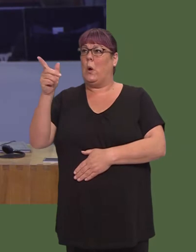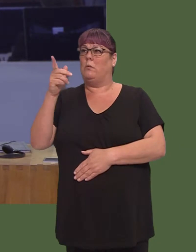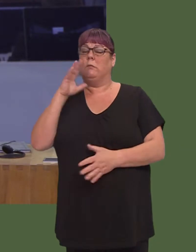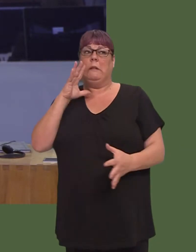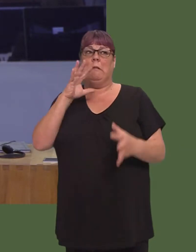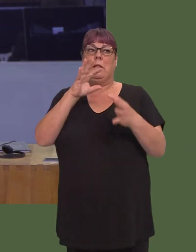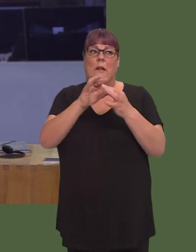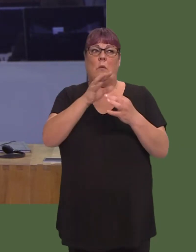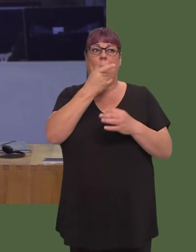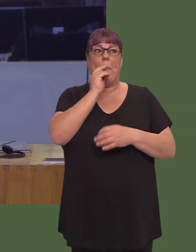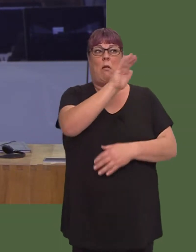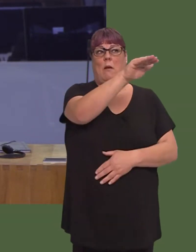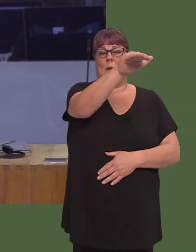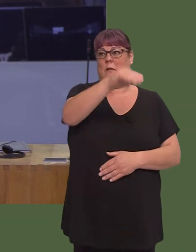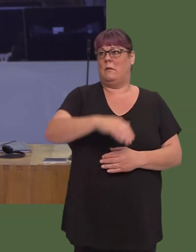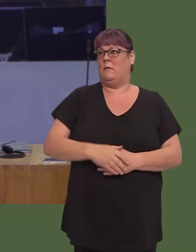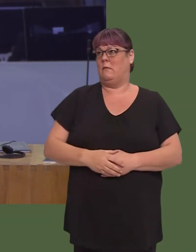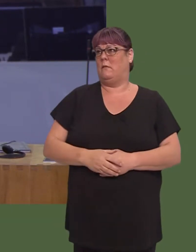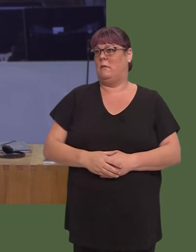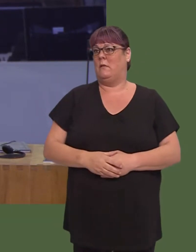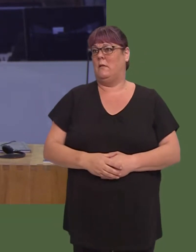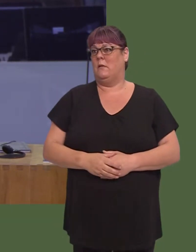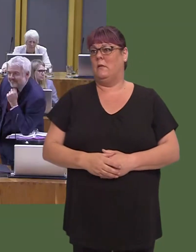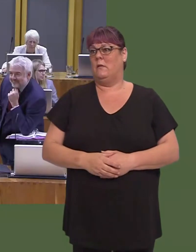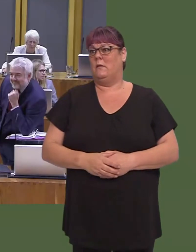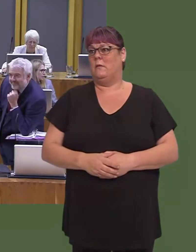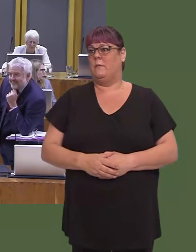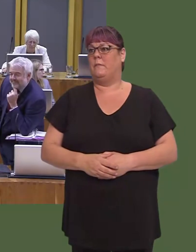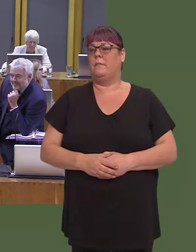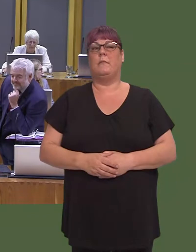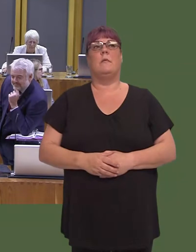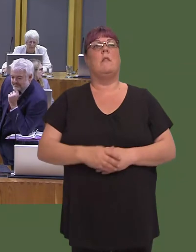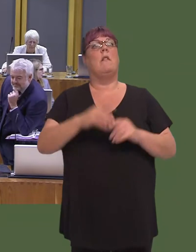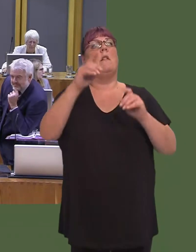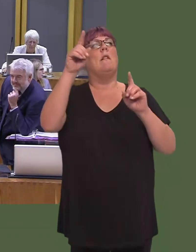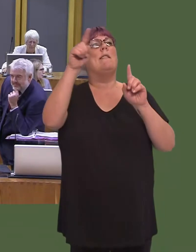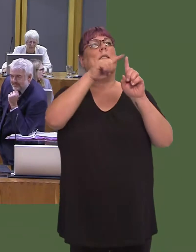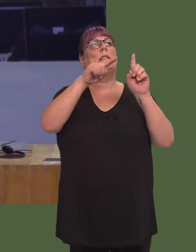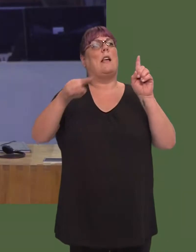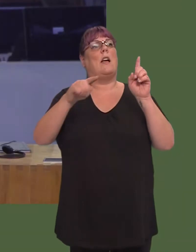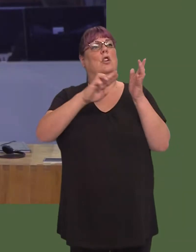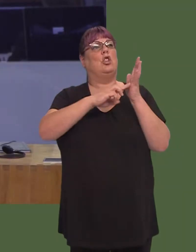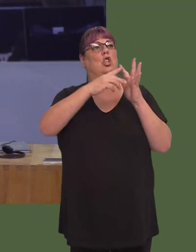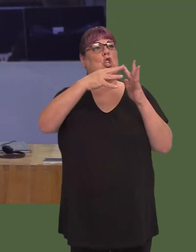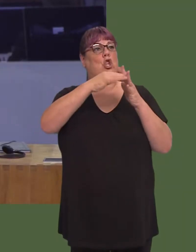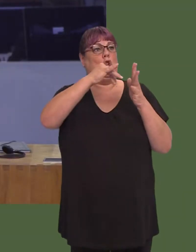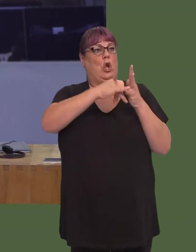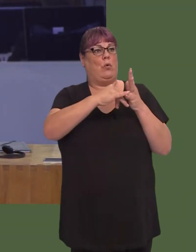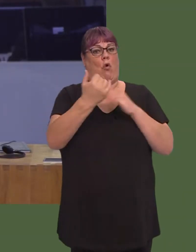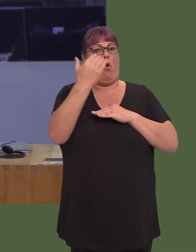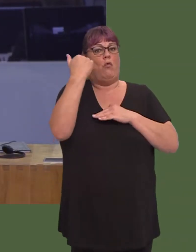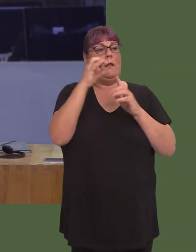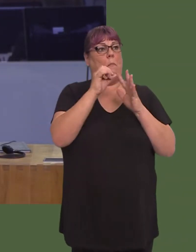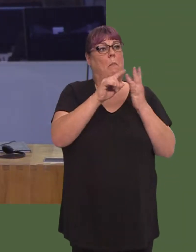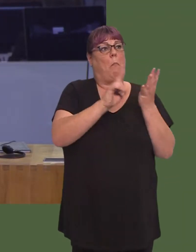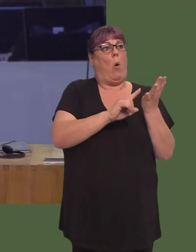be able to have their babies safely and looked after safely in north Wales, rather than having